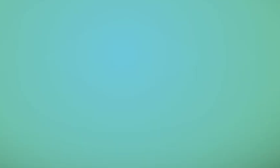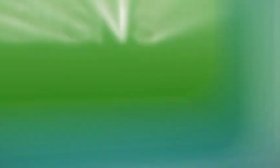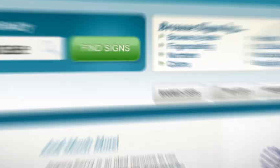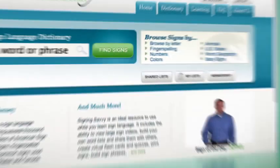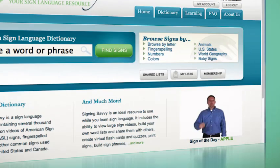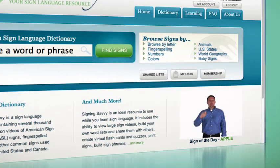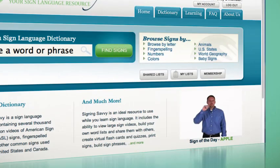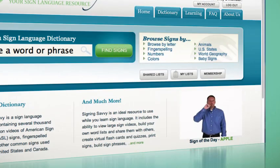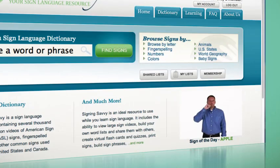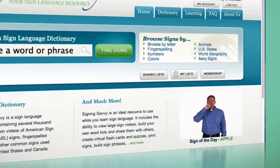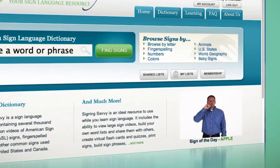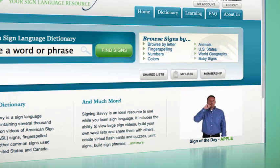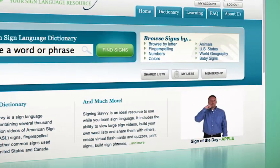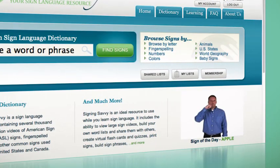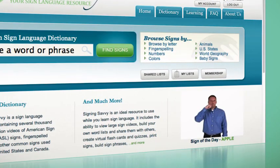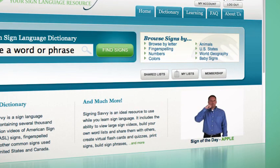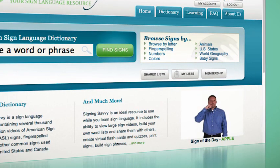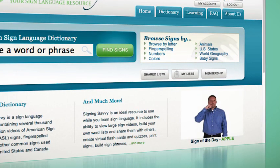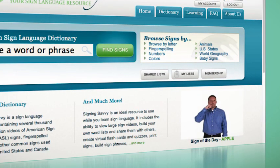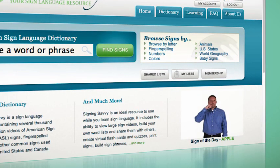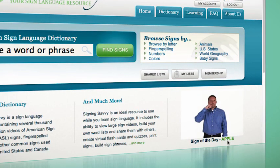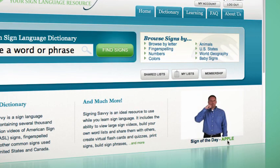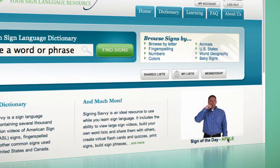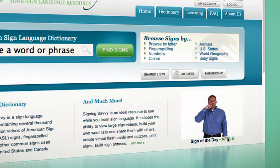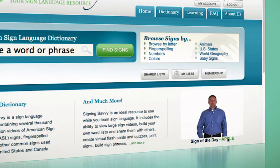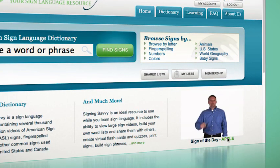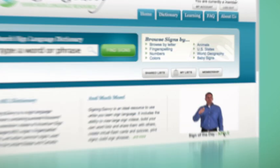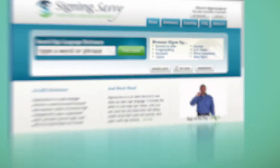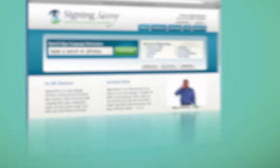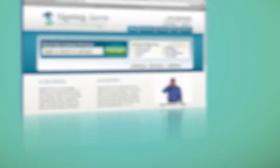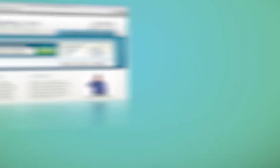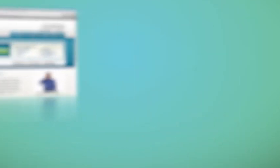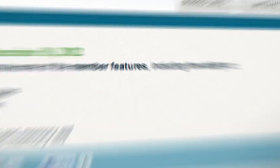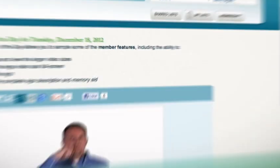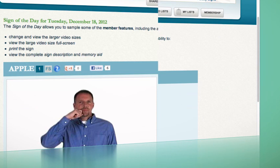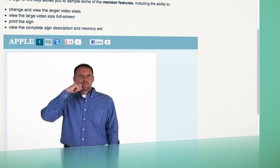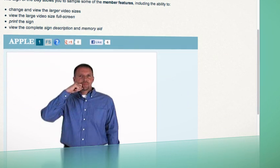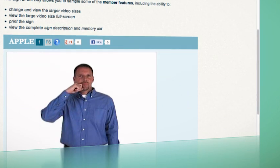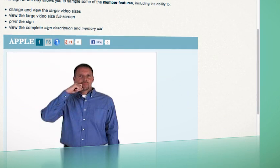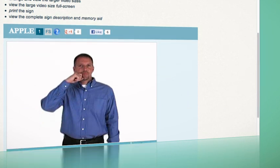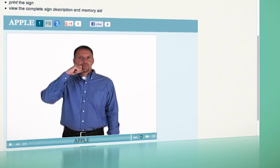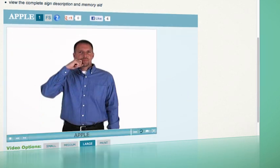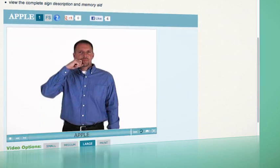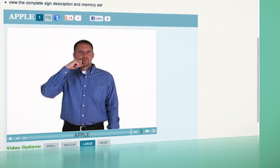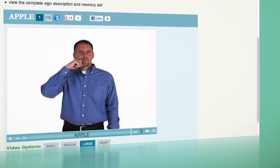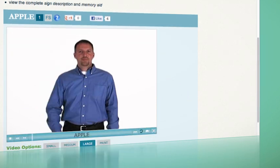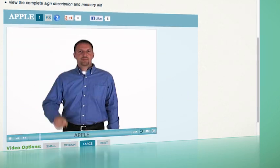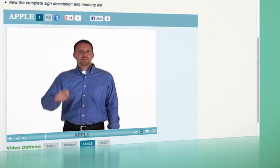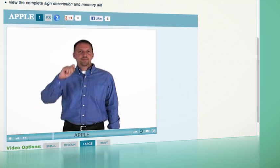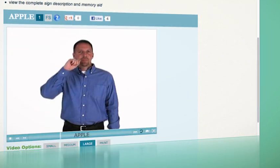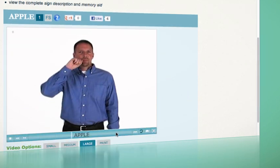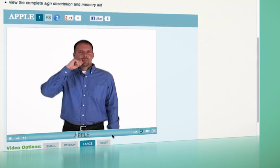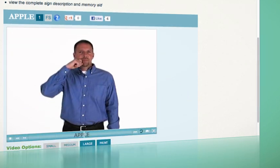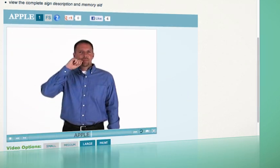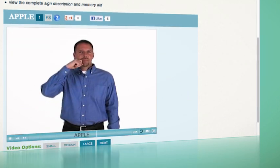The beauty of Signing Savvy to me is that it started out as this one vision (an online Sign Language Dictionary) but with everyone else who has jumped on board with it